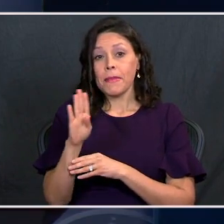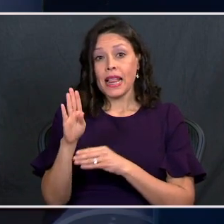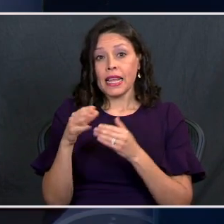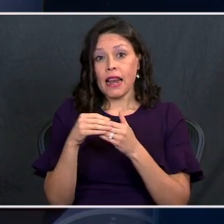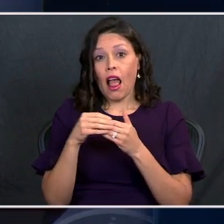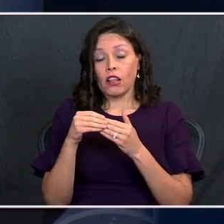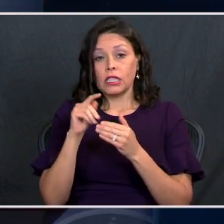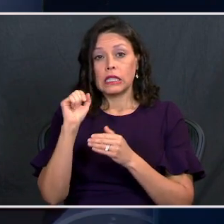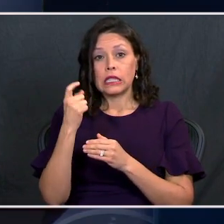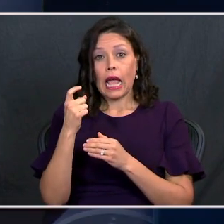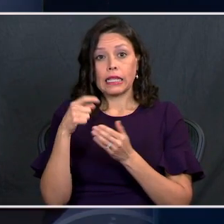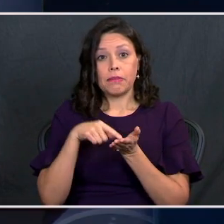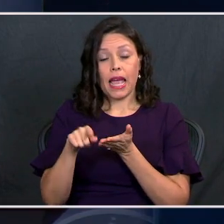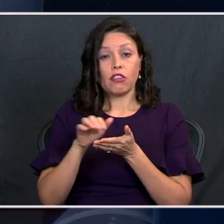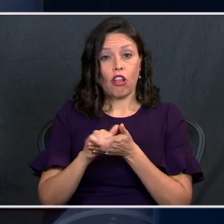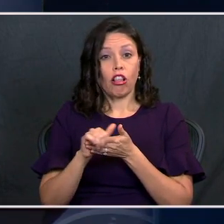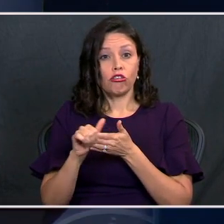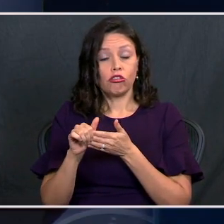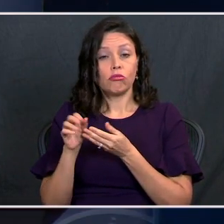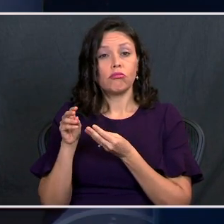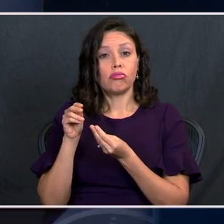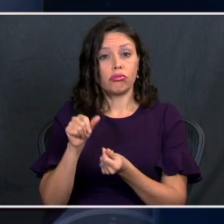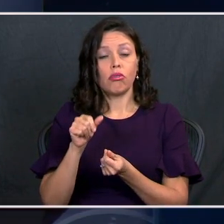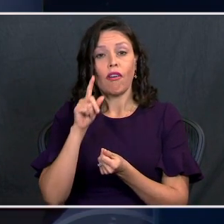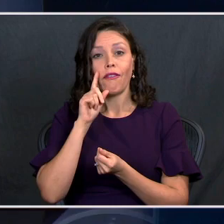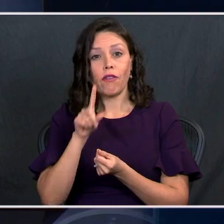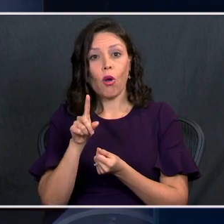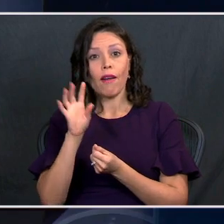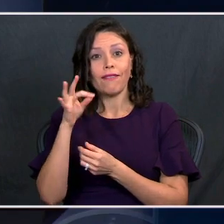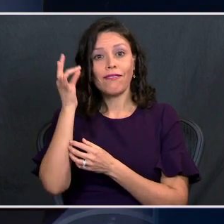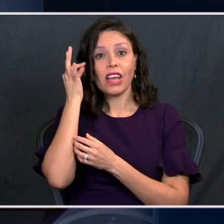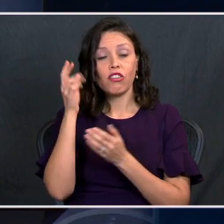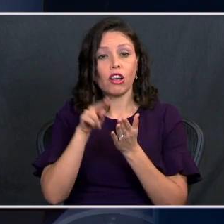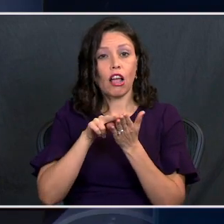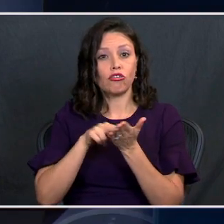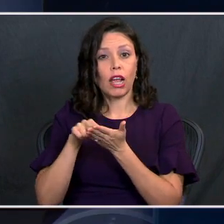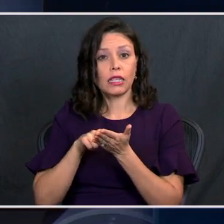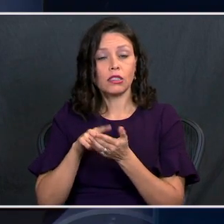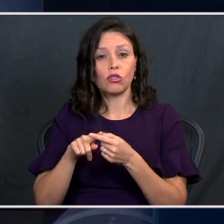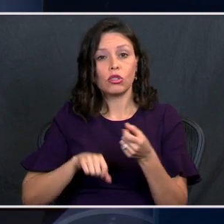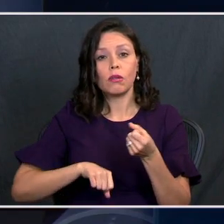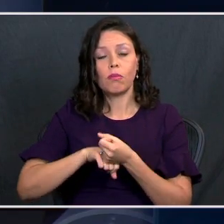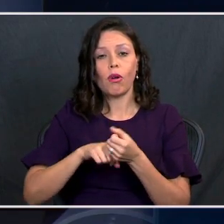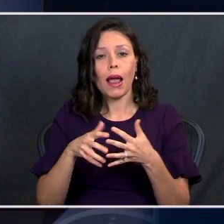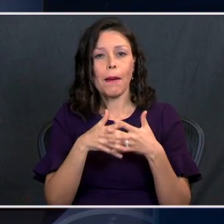in taxpayer dollars that goes toward federal contracting in support of American manufacturing